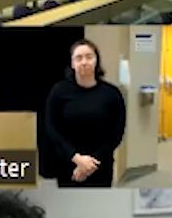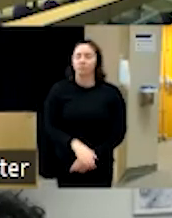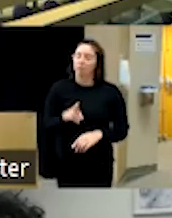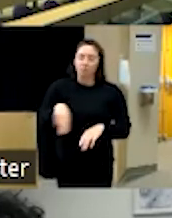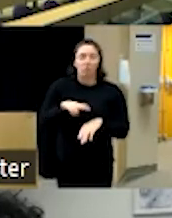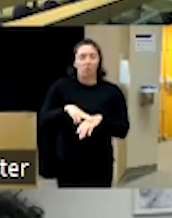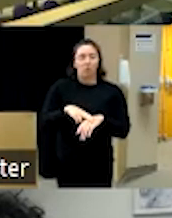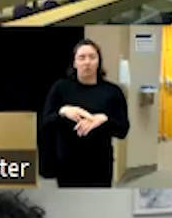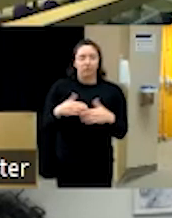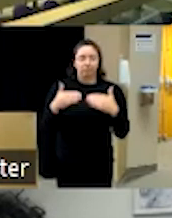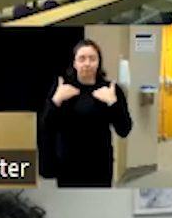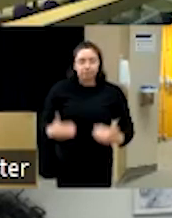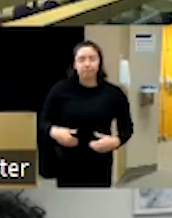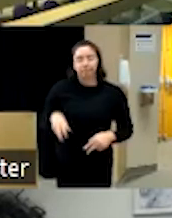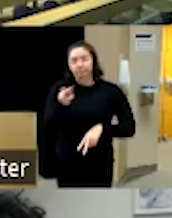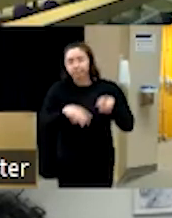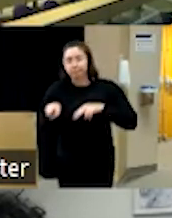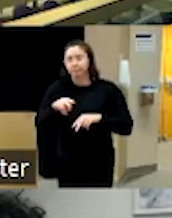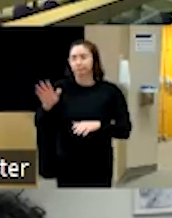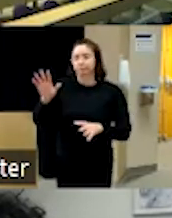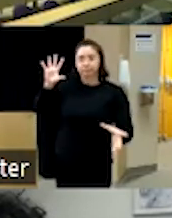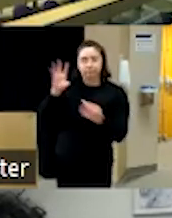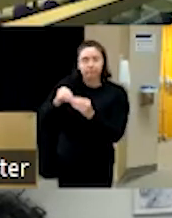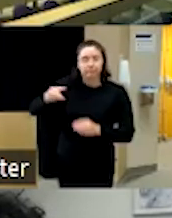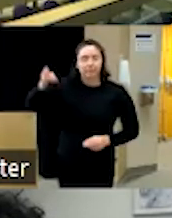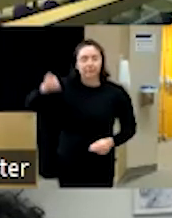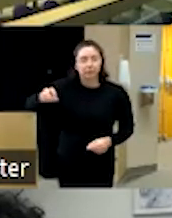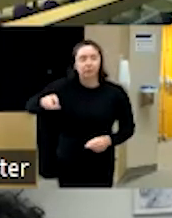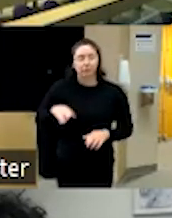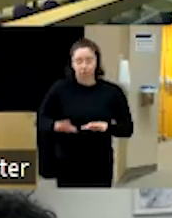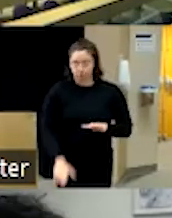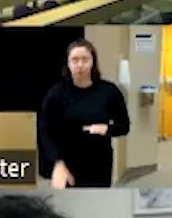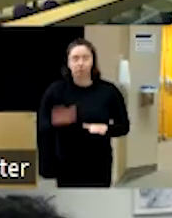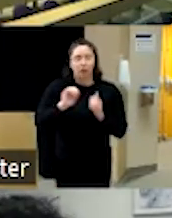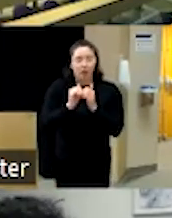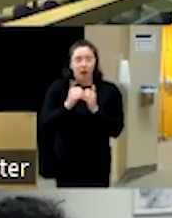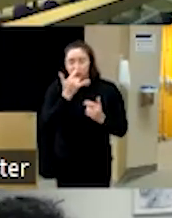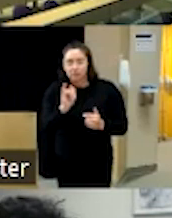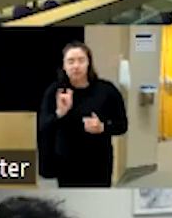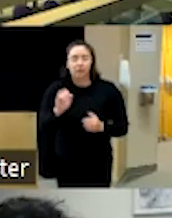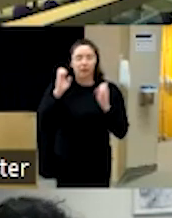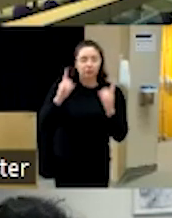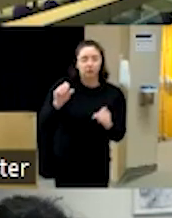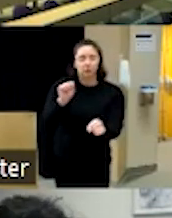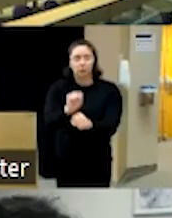of comorbidity and one Criterium for Celsius the ability to engage in the group therapy